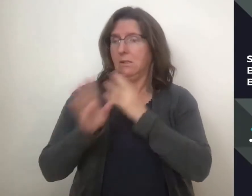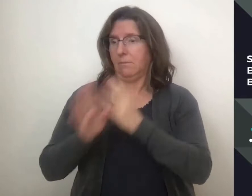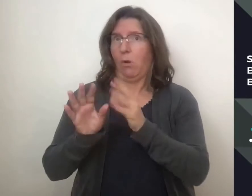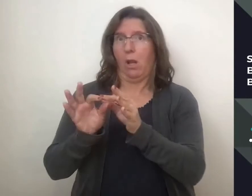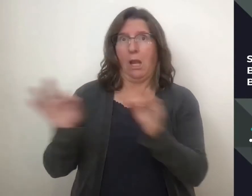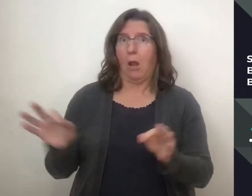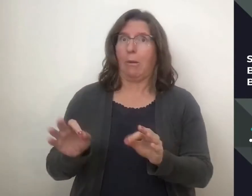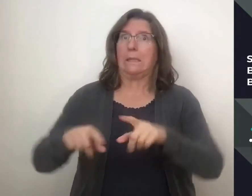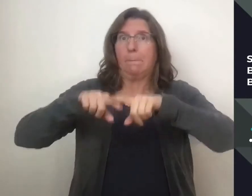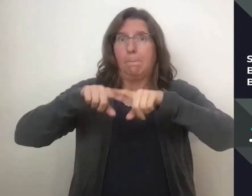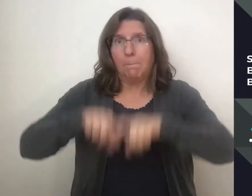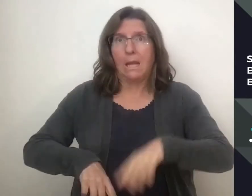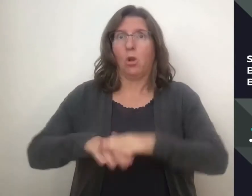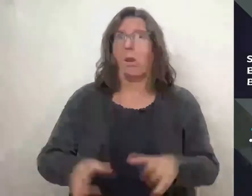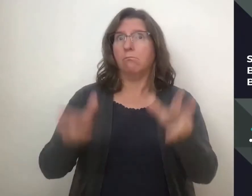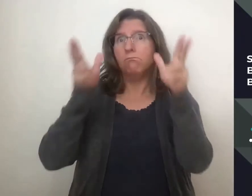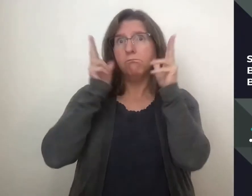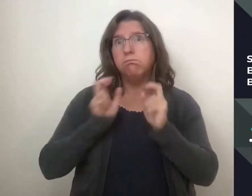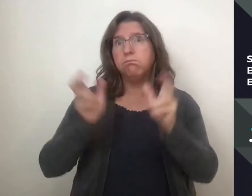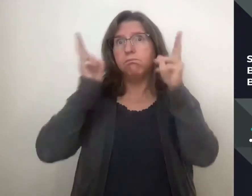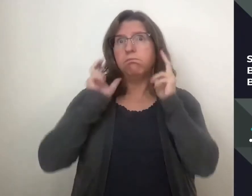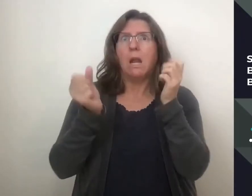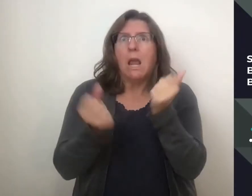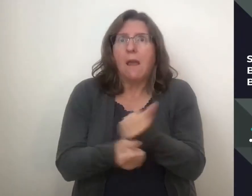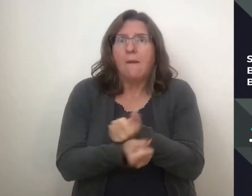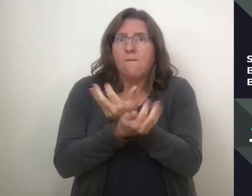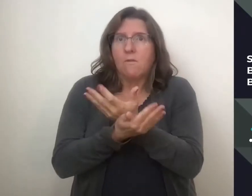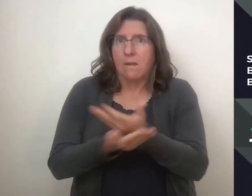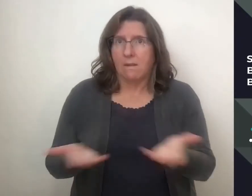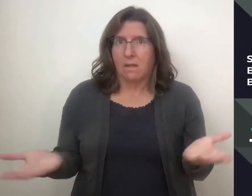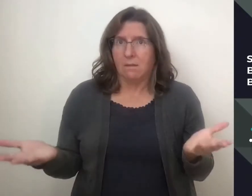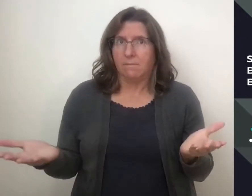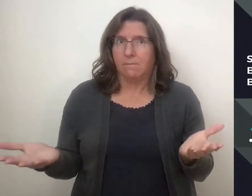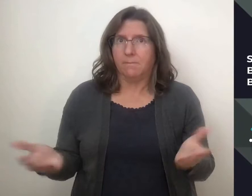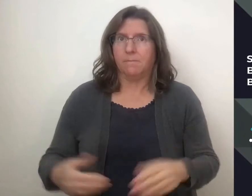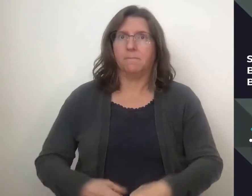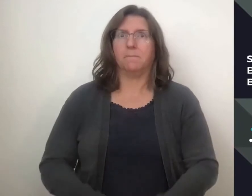But this requires that they can hear everything.